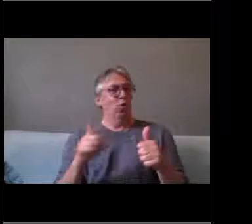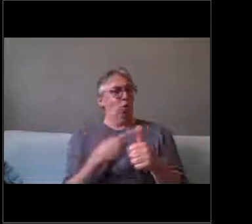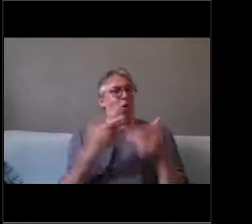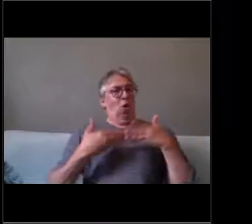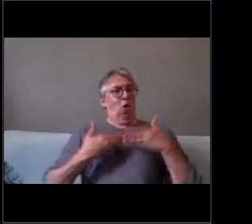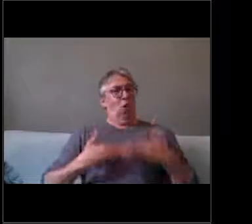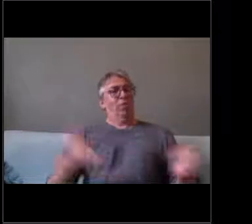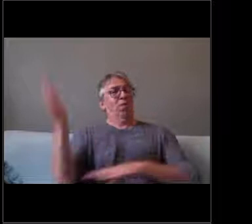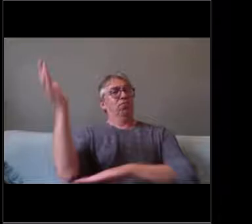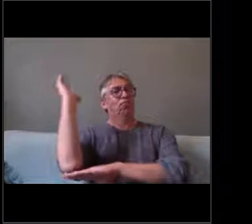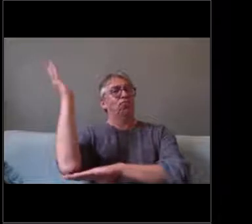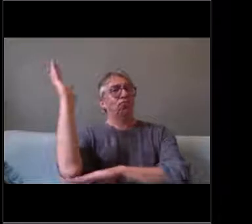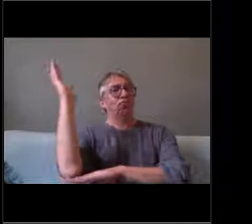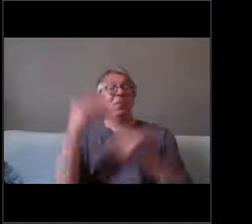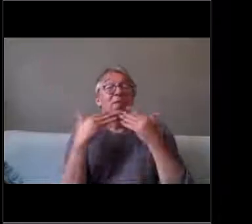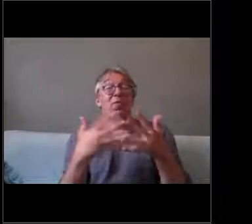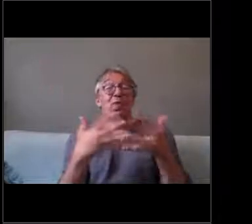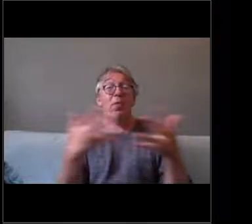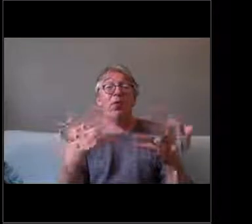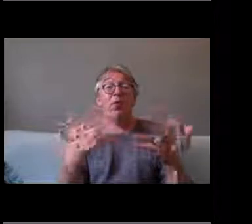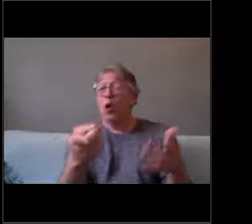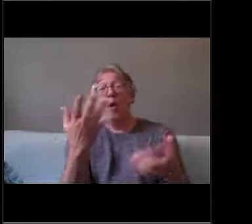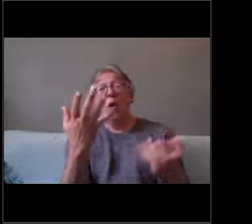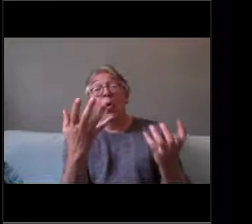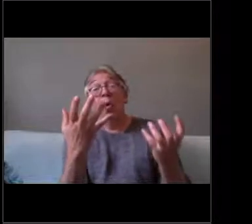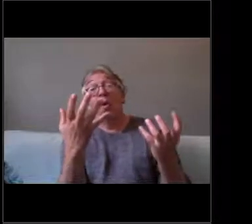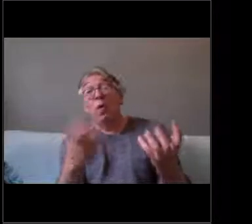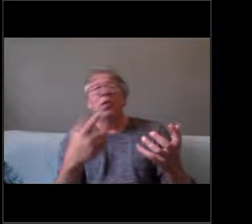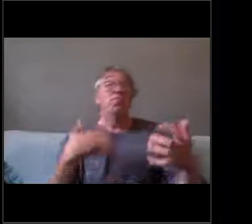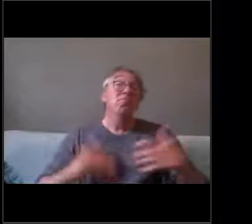And if you are interested in hearing more about the topic